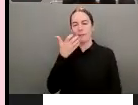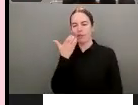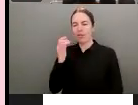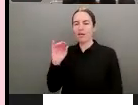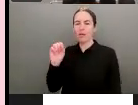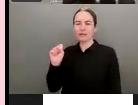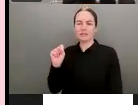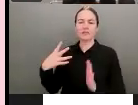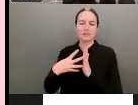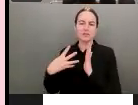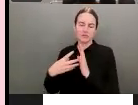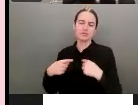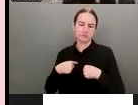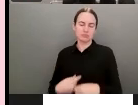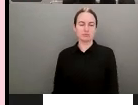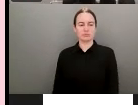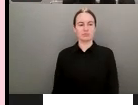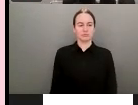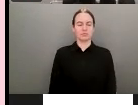Are there things you would say are different